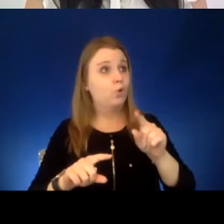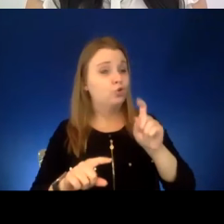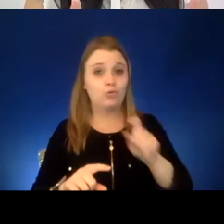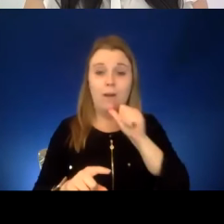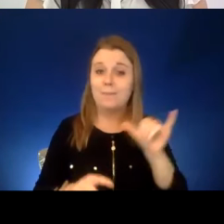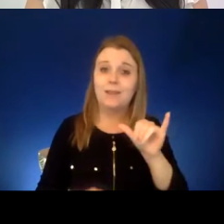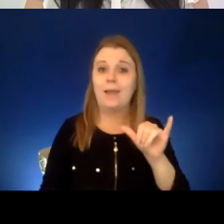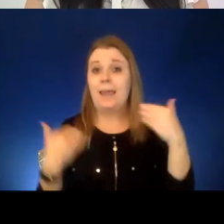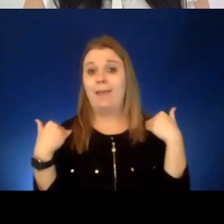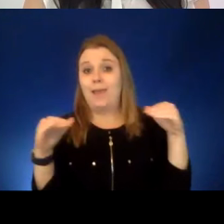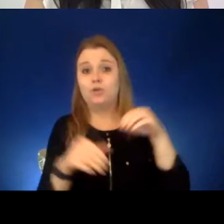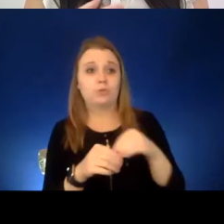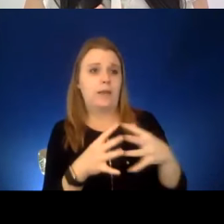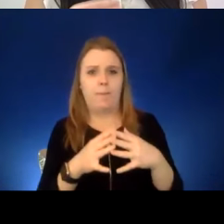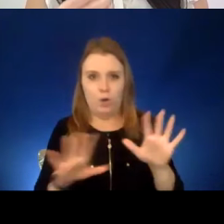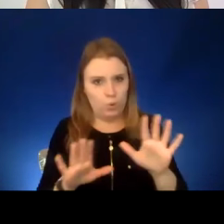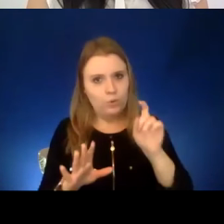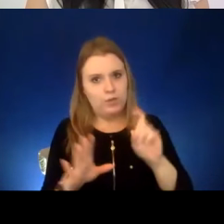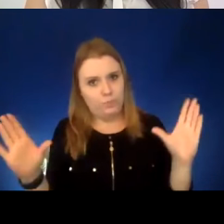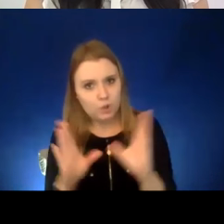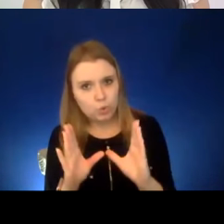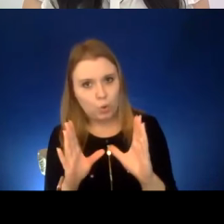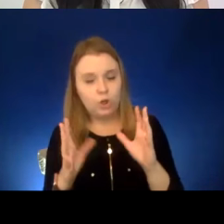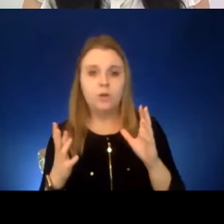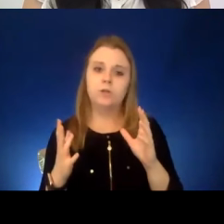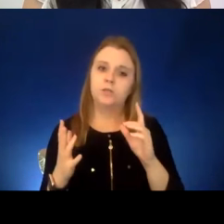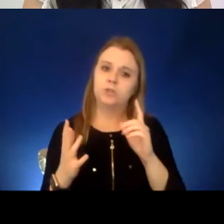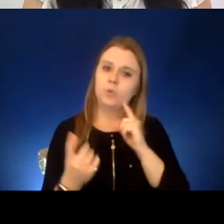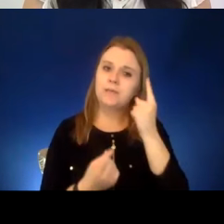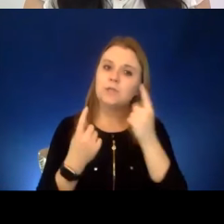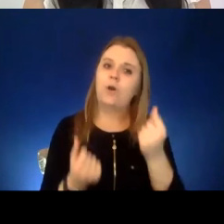You need something that's shorter. You wanna consider the number and lengths of intermissions you're providing.